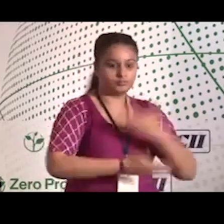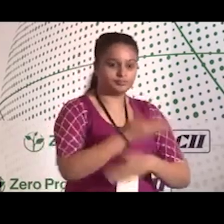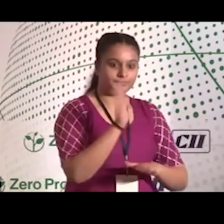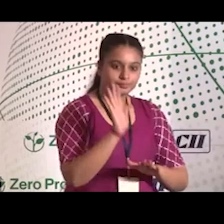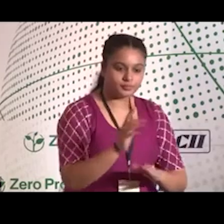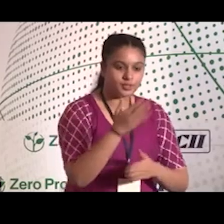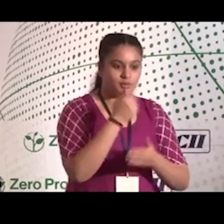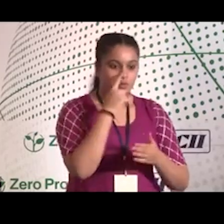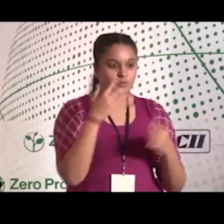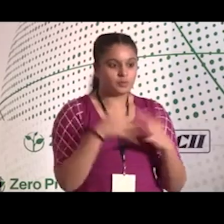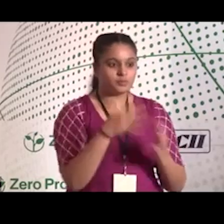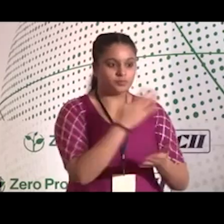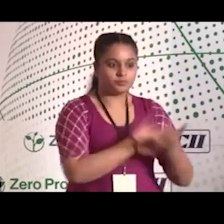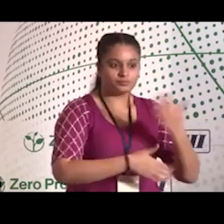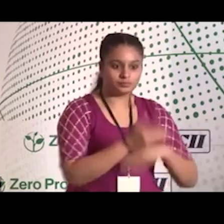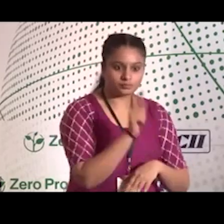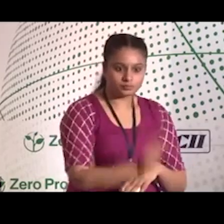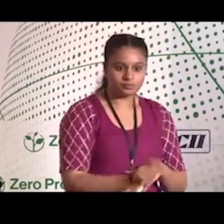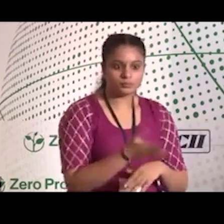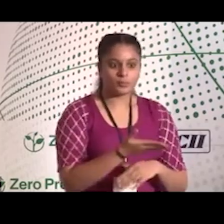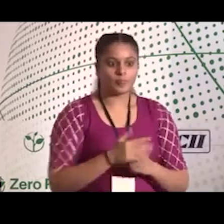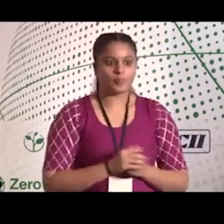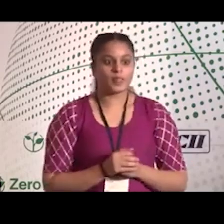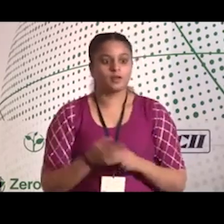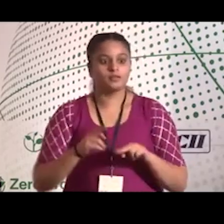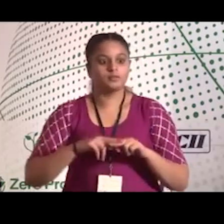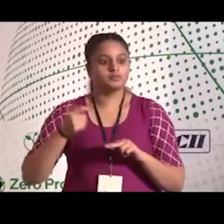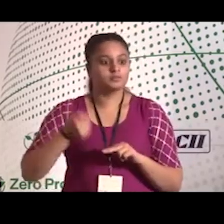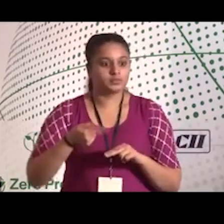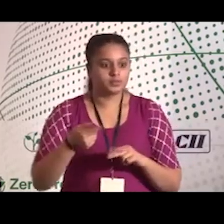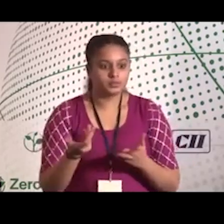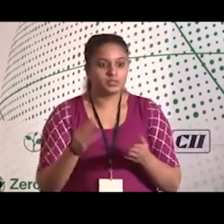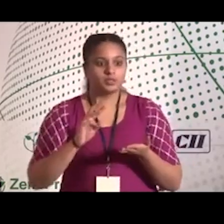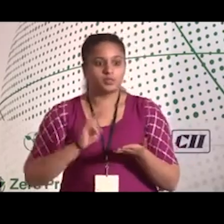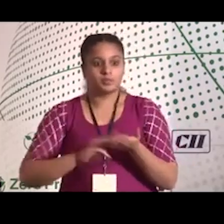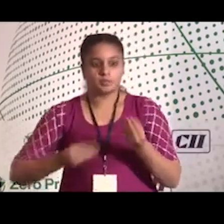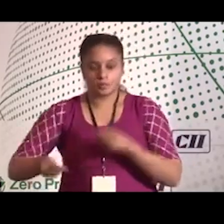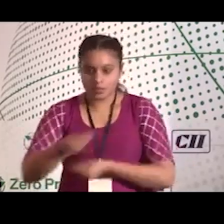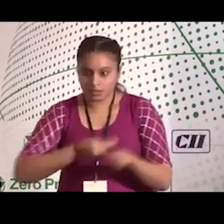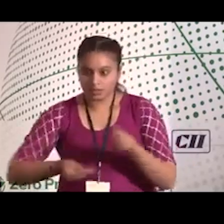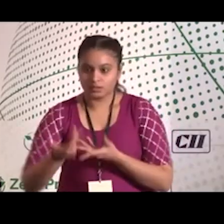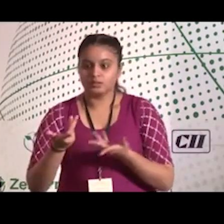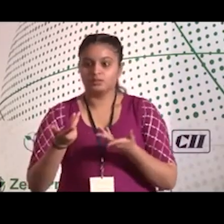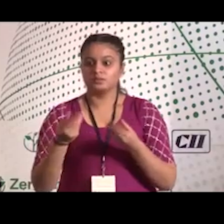who are looking at an ideal mentorship market and export